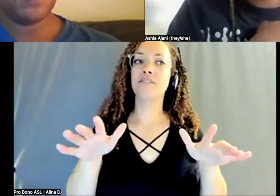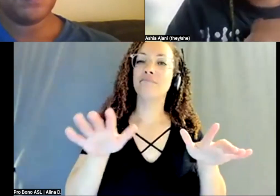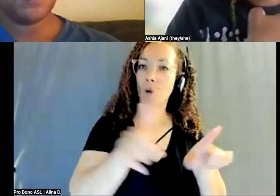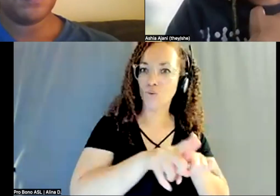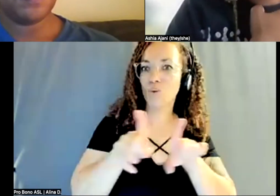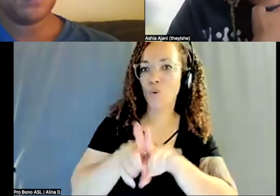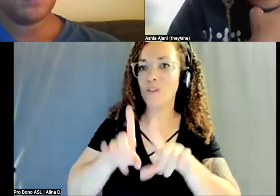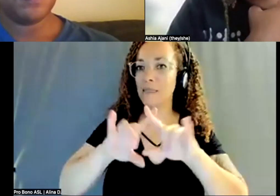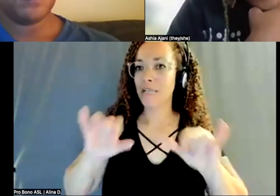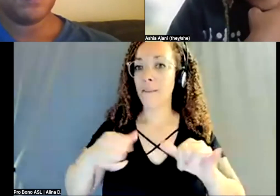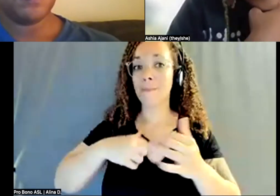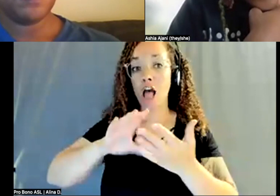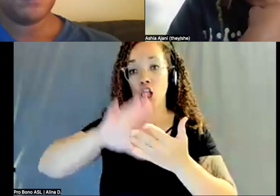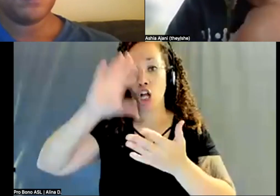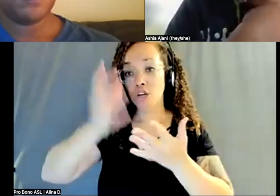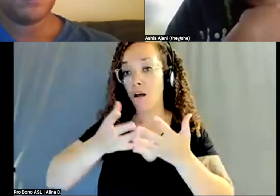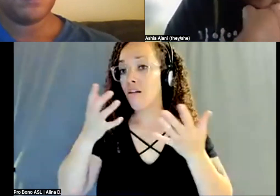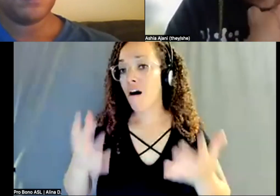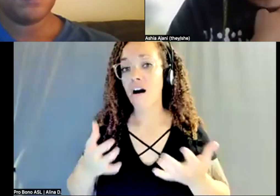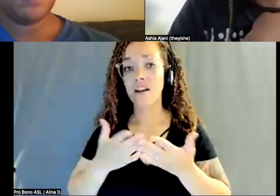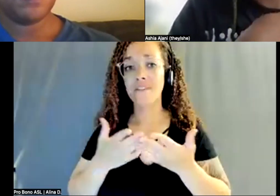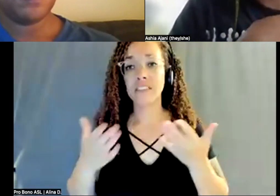a lot of stuff that I that a lot of things that they went through